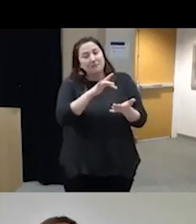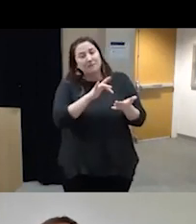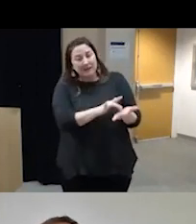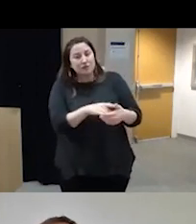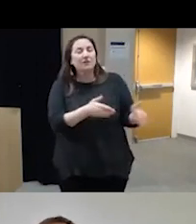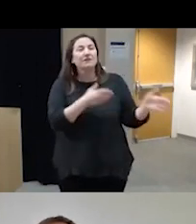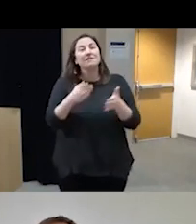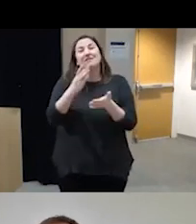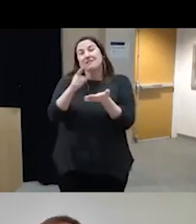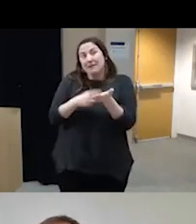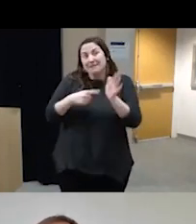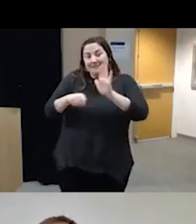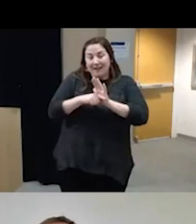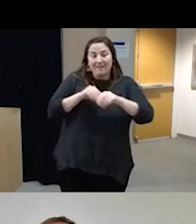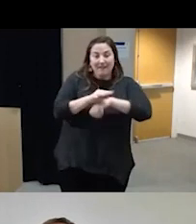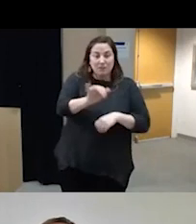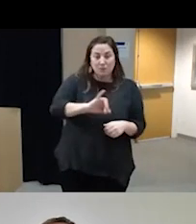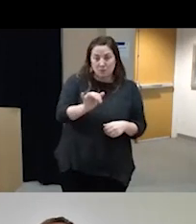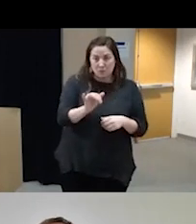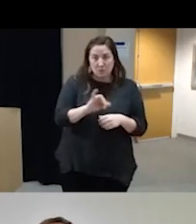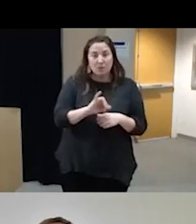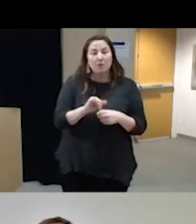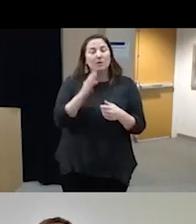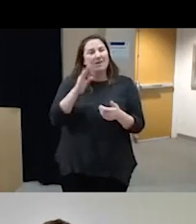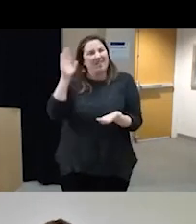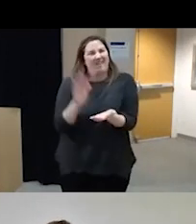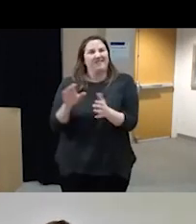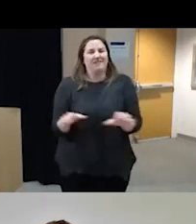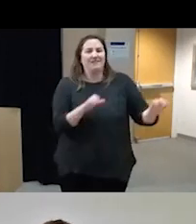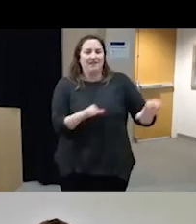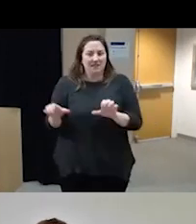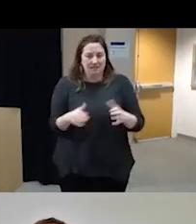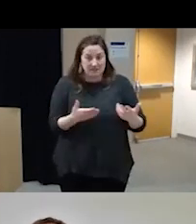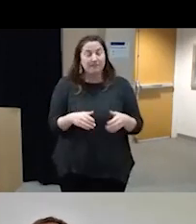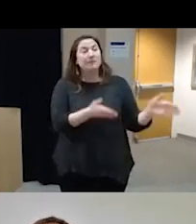EPS might reduce activity levels and their dietary and activity changes